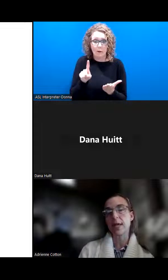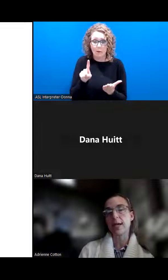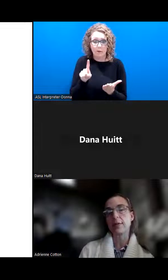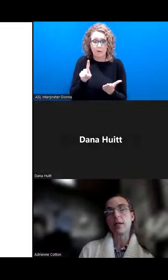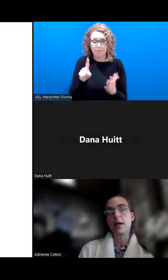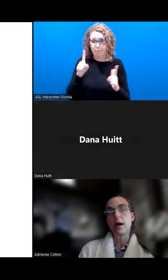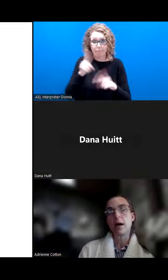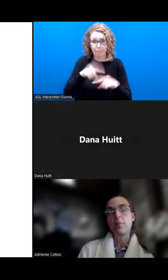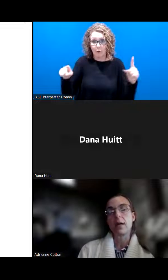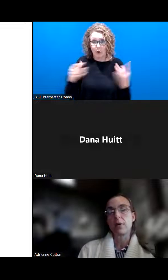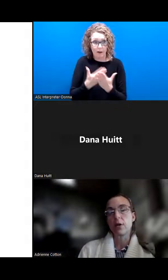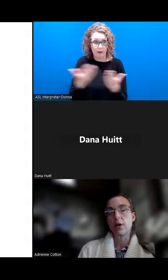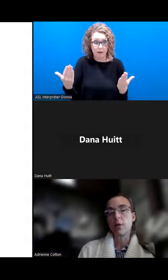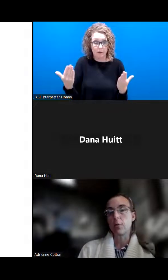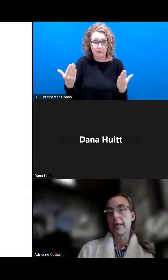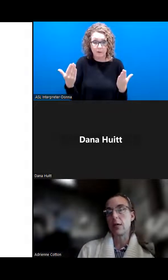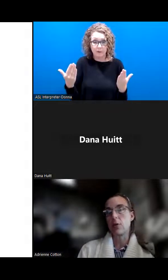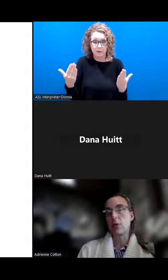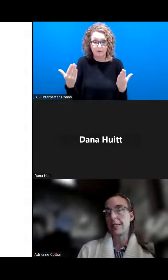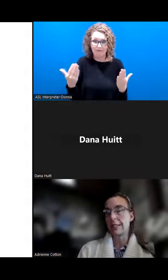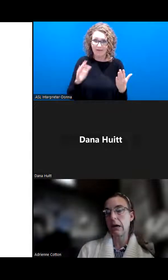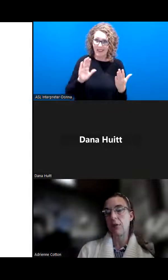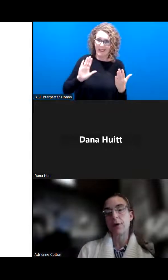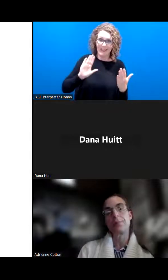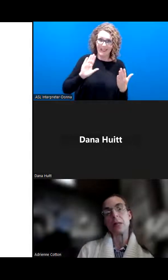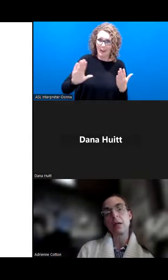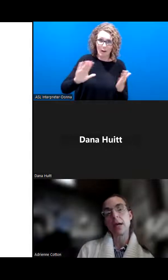change the public perception that caregivers are actually health care workers.